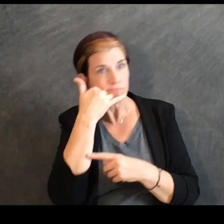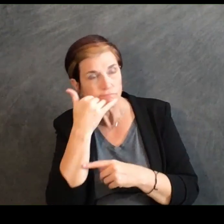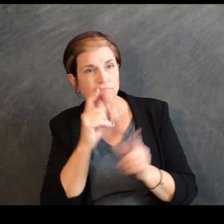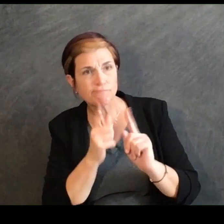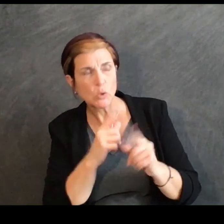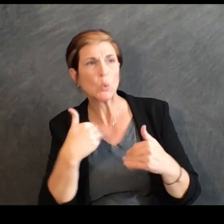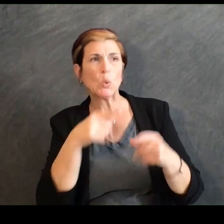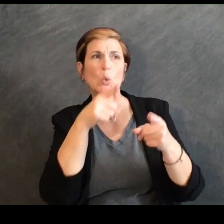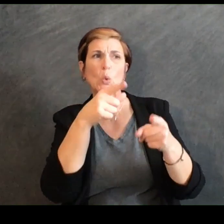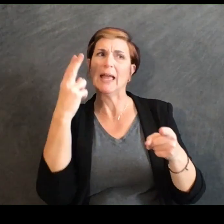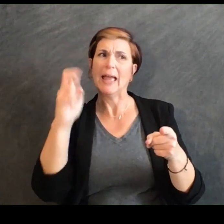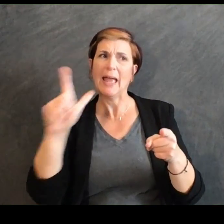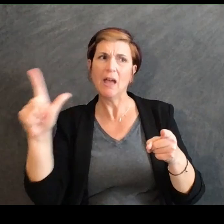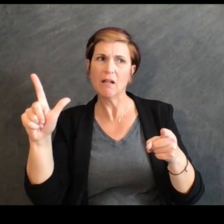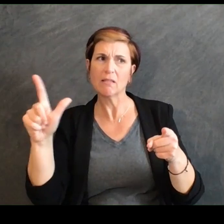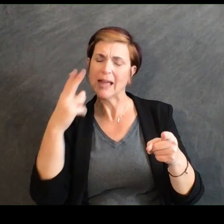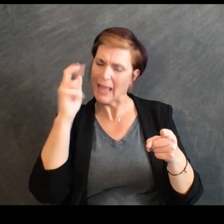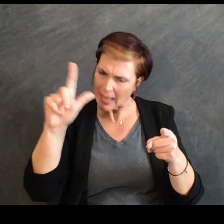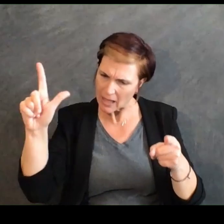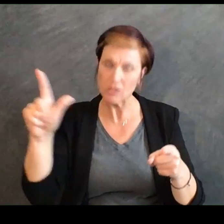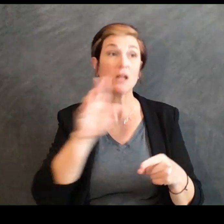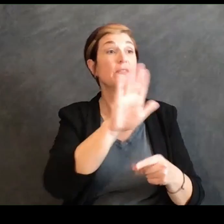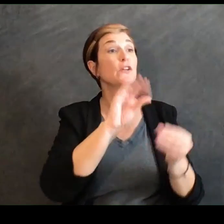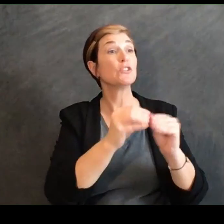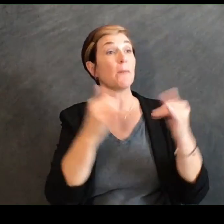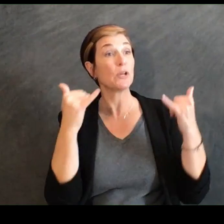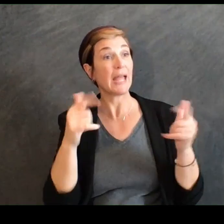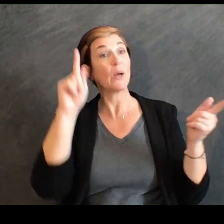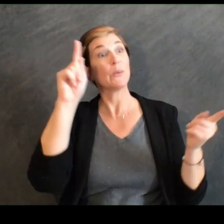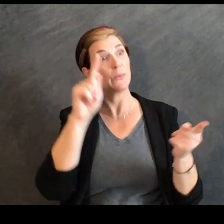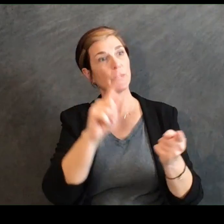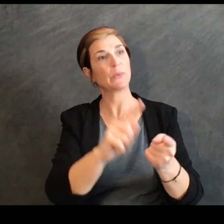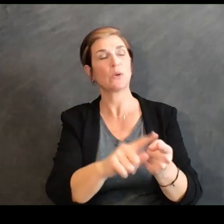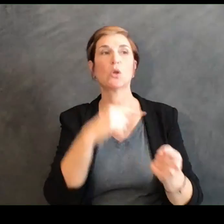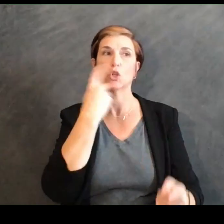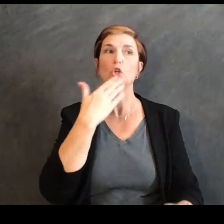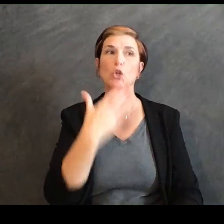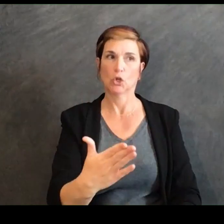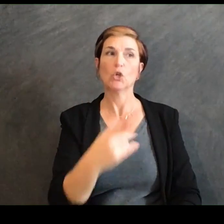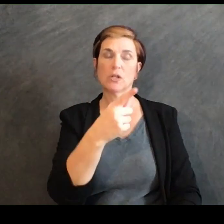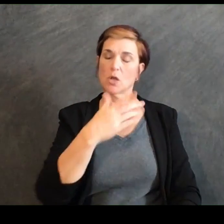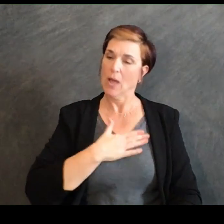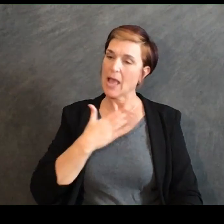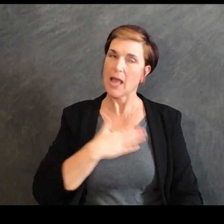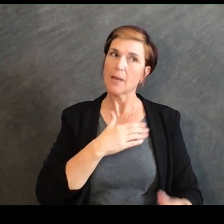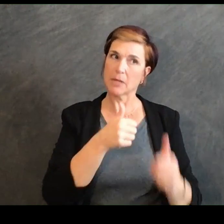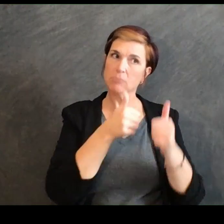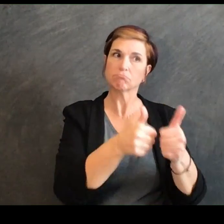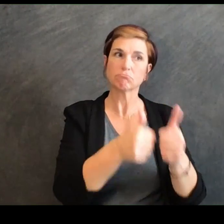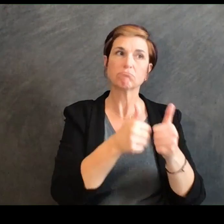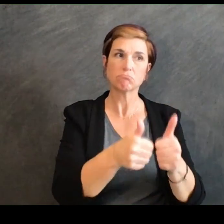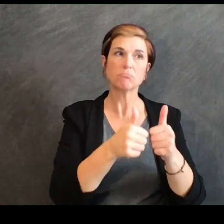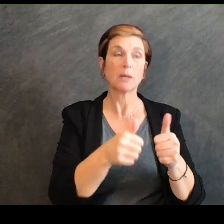numbers are starting to look very good they're really they're really looking very good we're very happy about that we are sharing data yes in fact we're